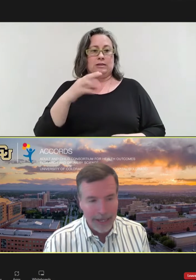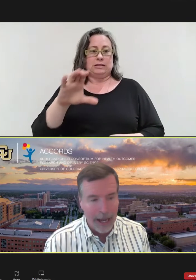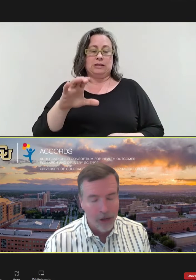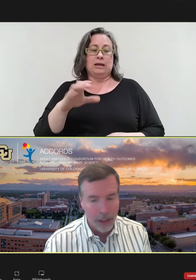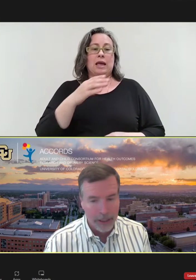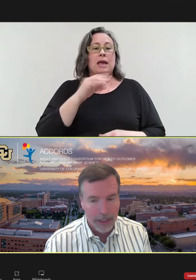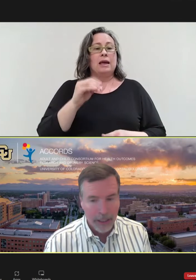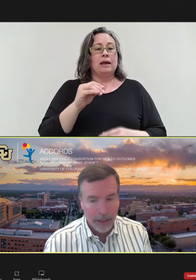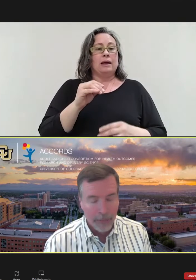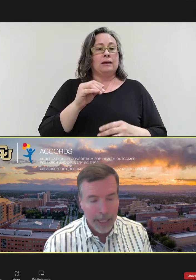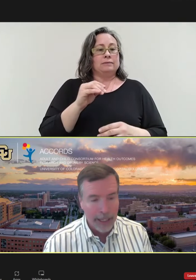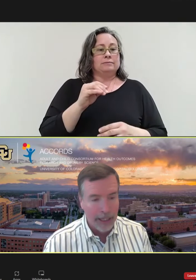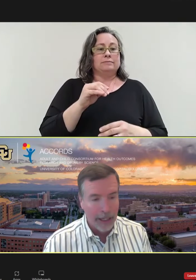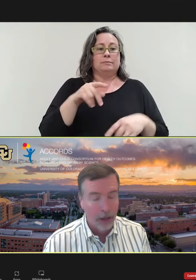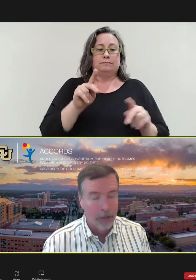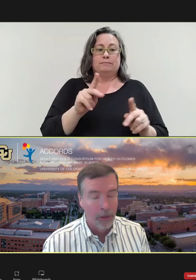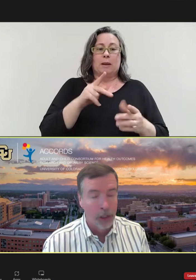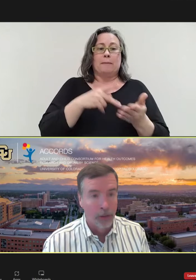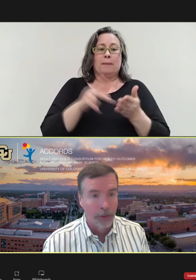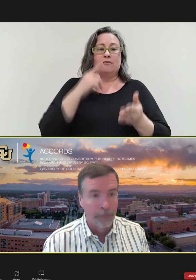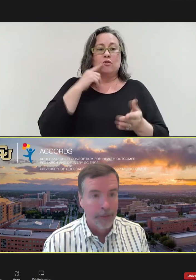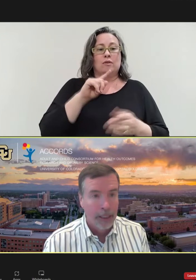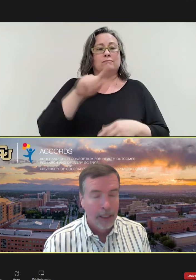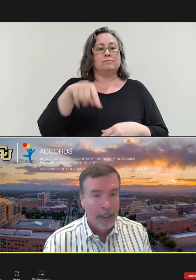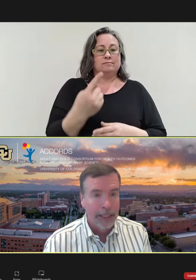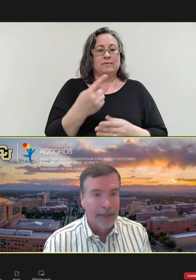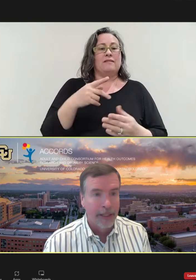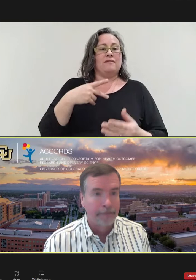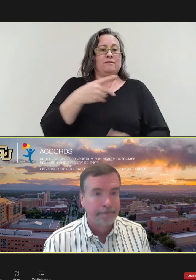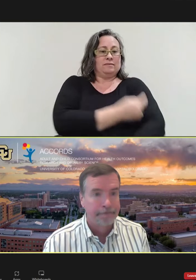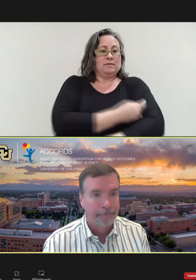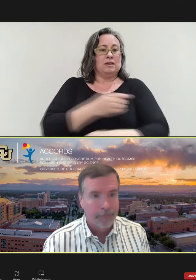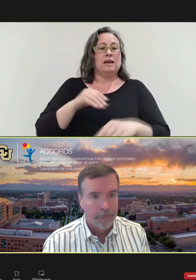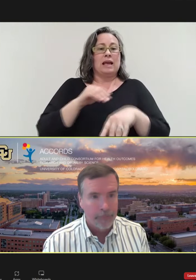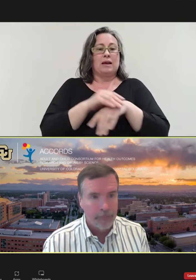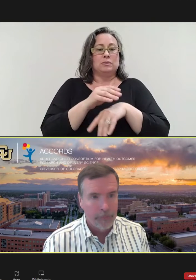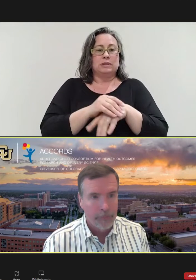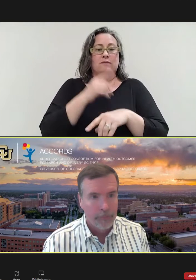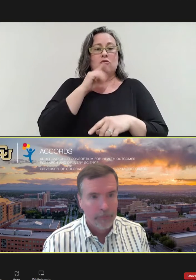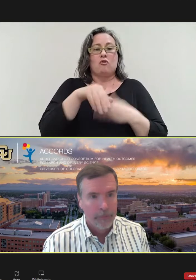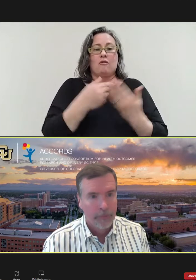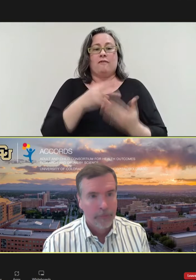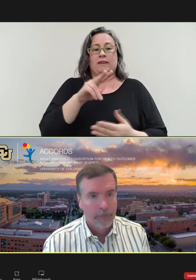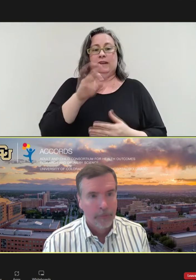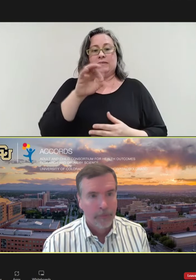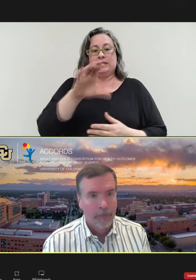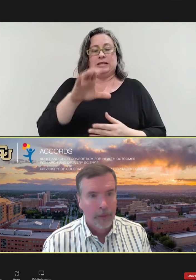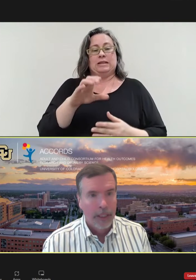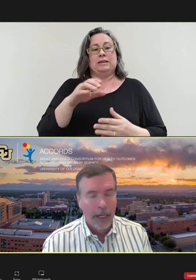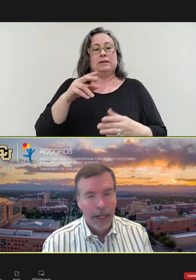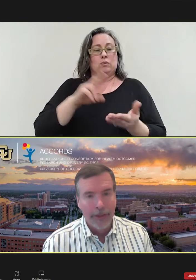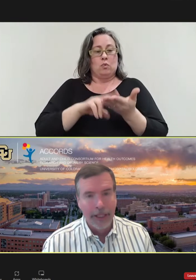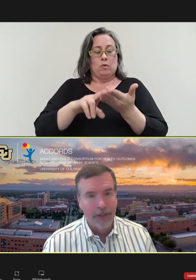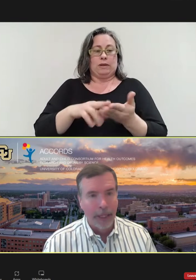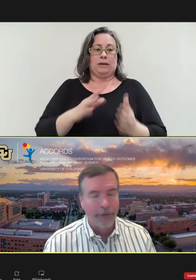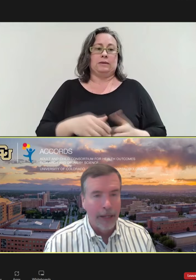not just the Medicaid eligible children. Next slide. And I think this is my final